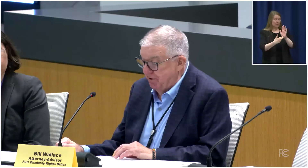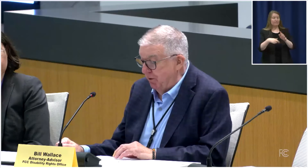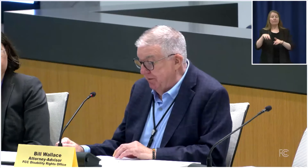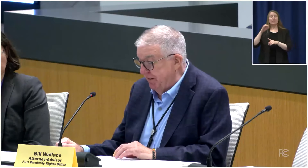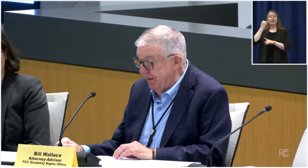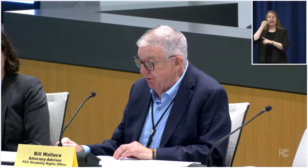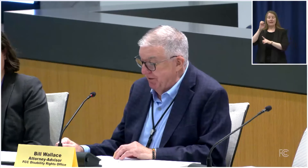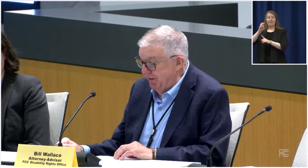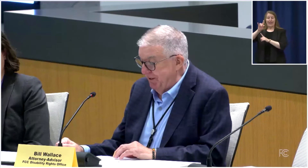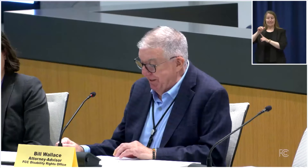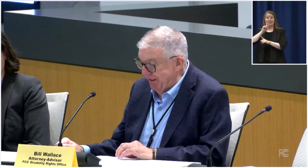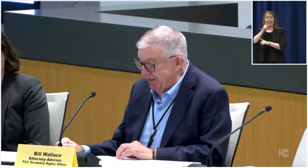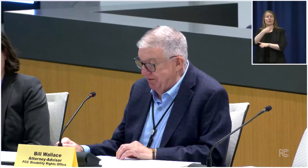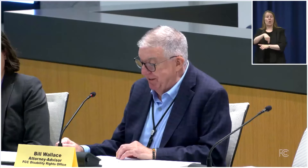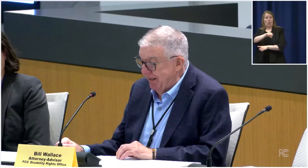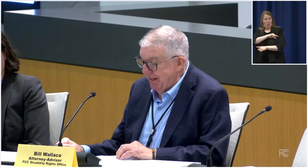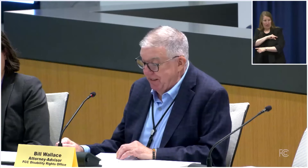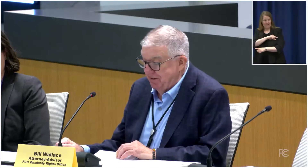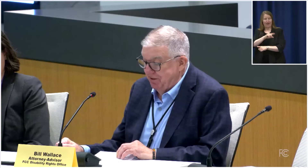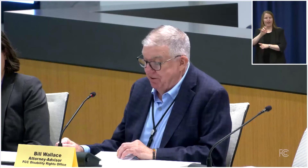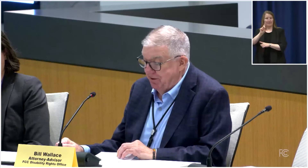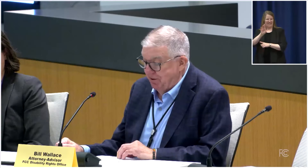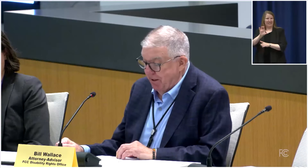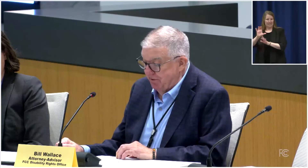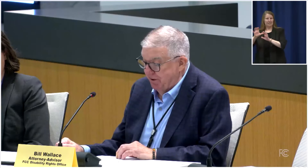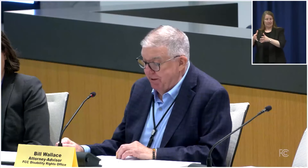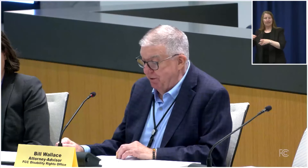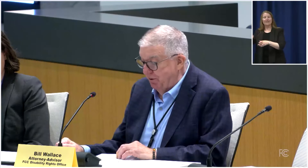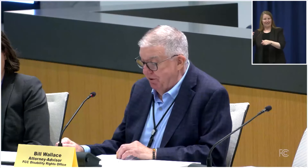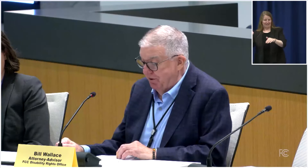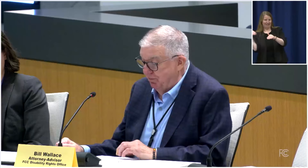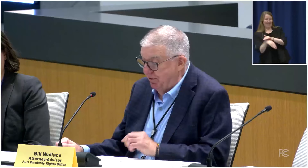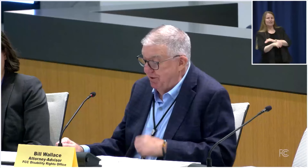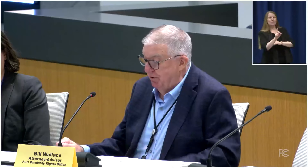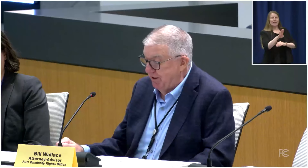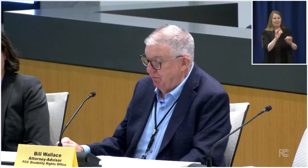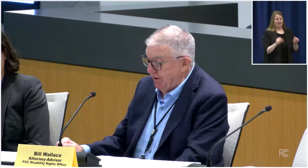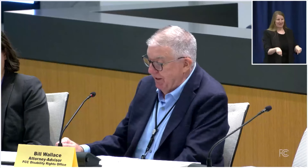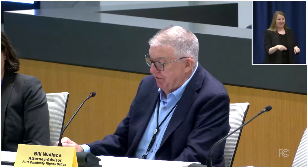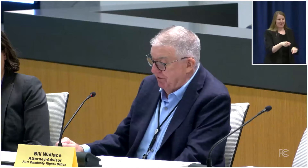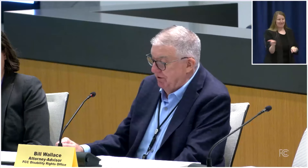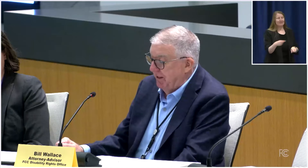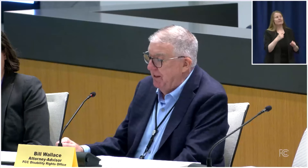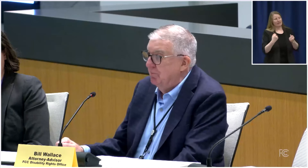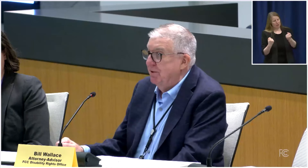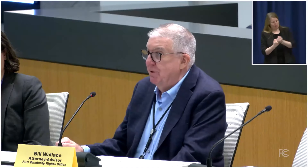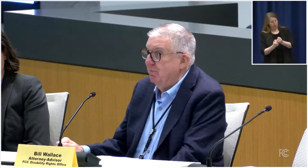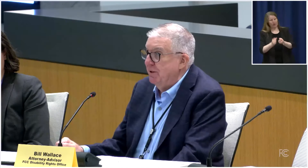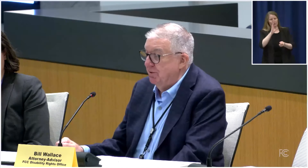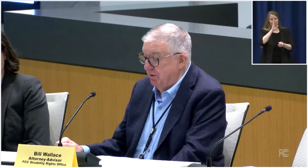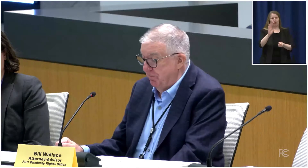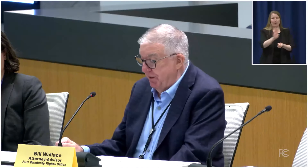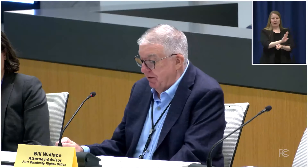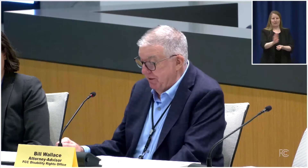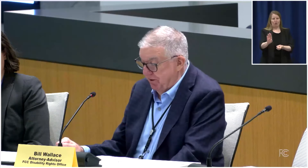CUES THAT ARE SO IMPORTANT TO PERSONS WITH HEARING AND SPEECH DISABILITIES. AS THE NEXT STEP IN